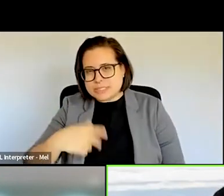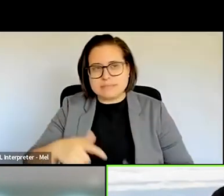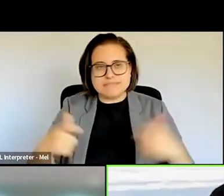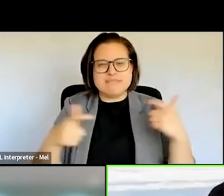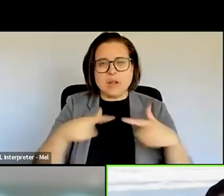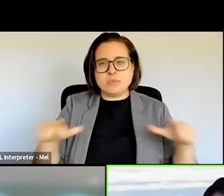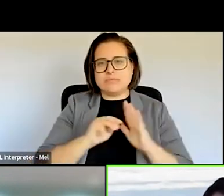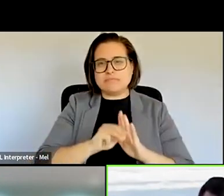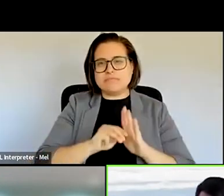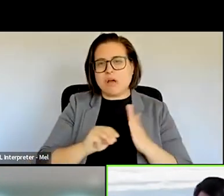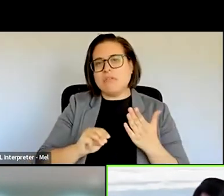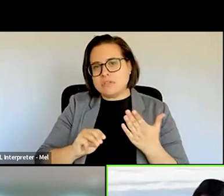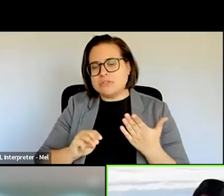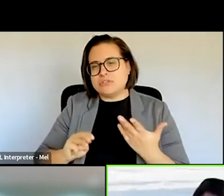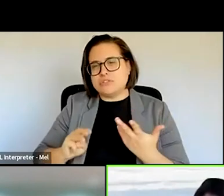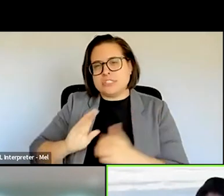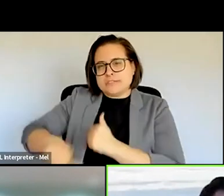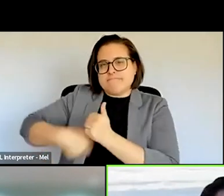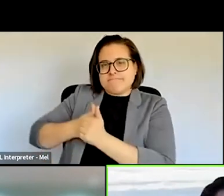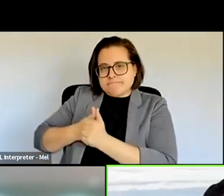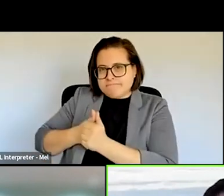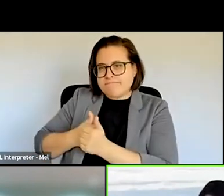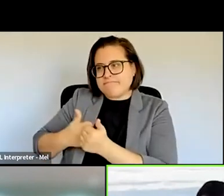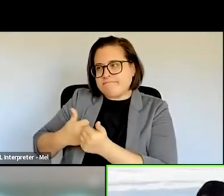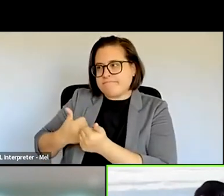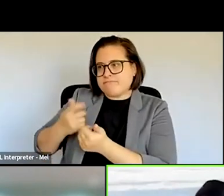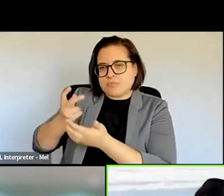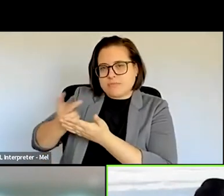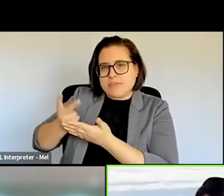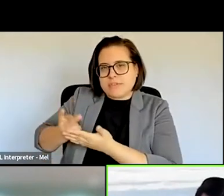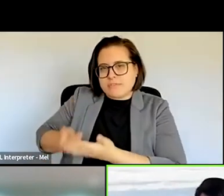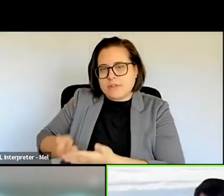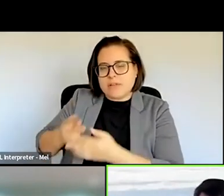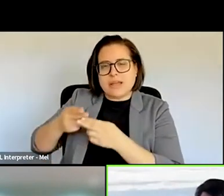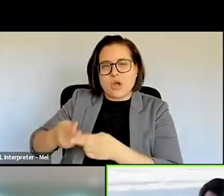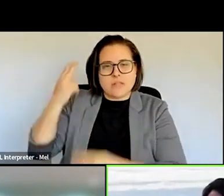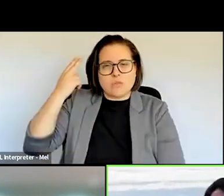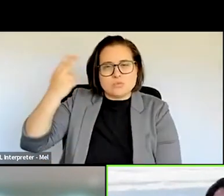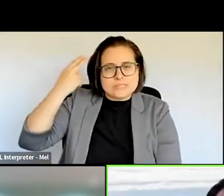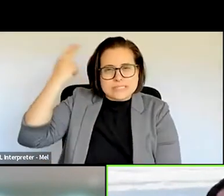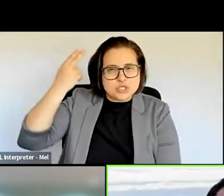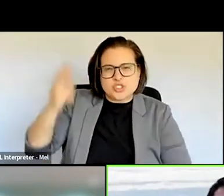bad rep about what it fails to do and they call it "hallucination" and it is the strangest word.